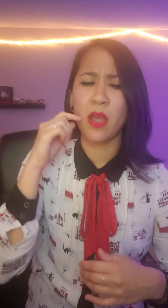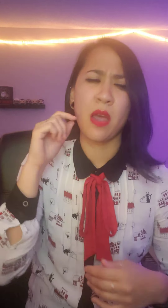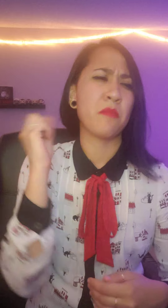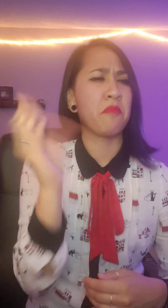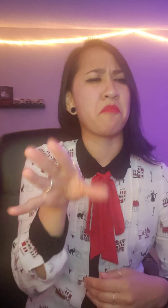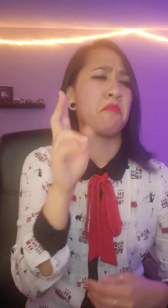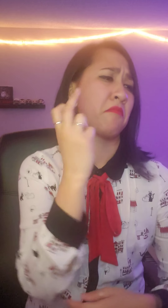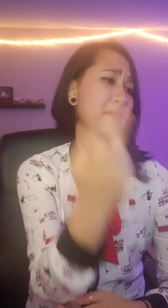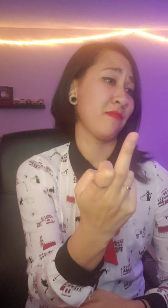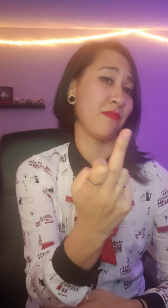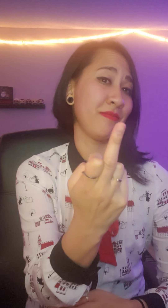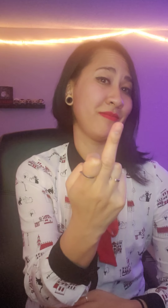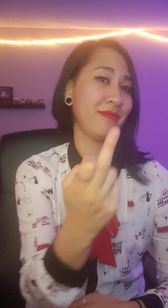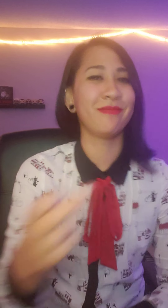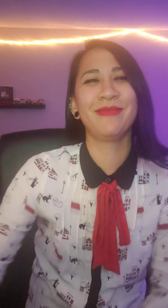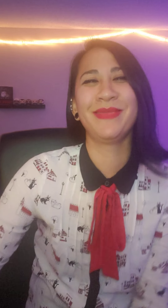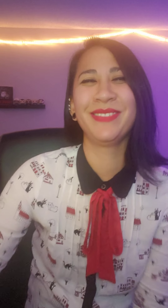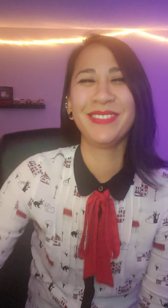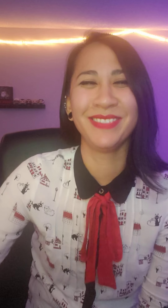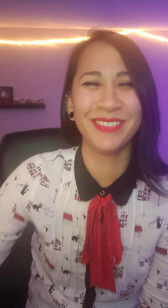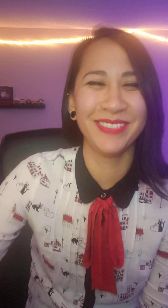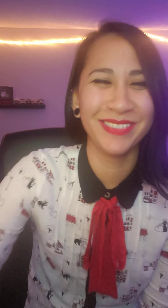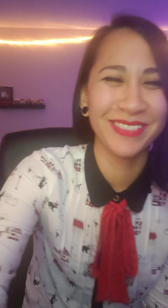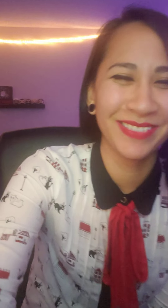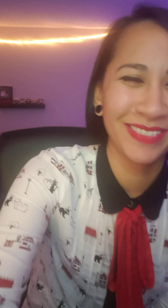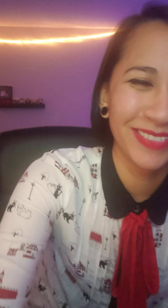I don't give a f***! (Thank you! Love, Marcie)